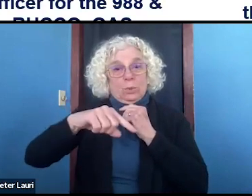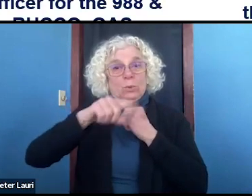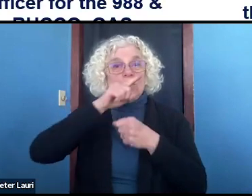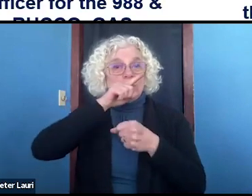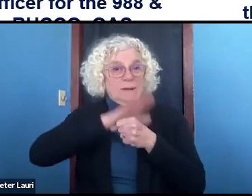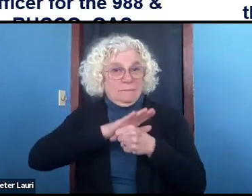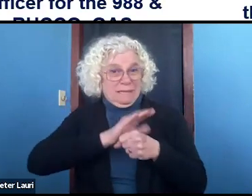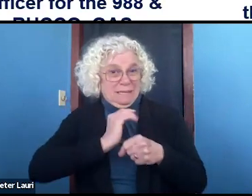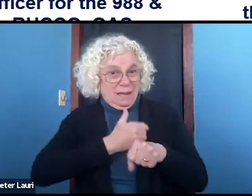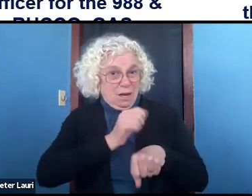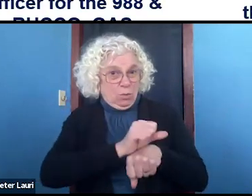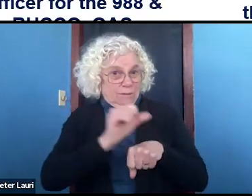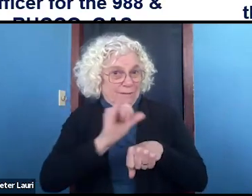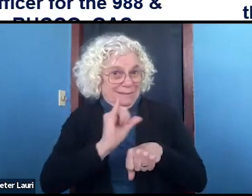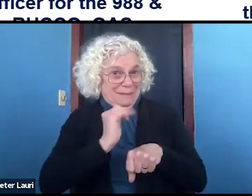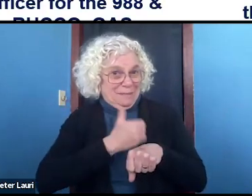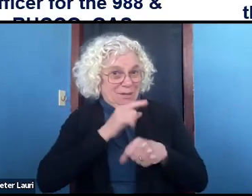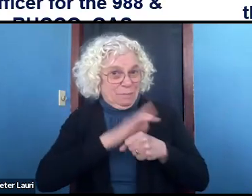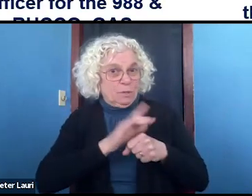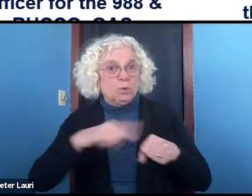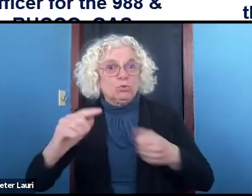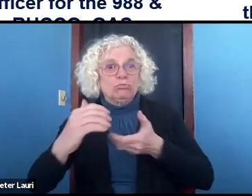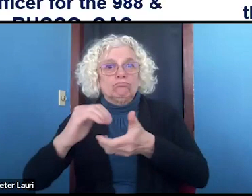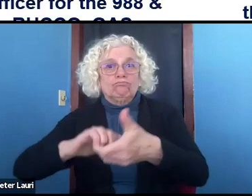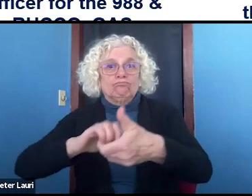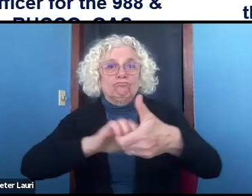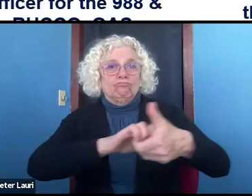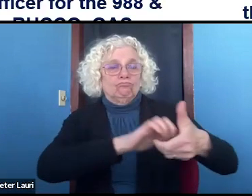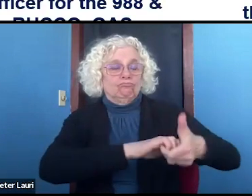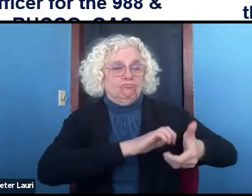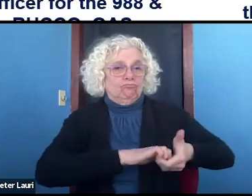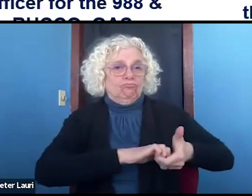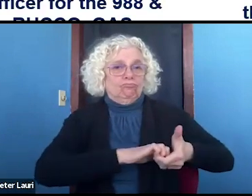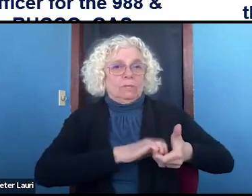just like we are to join us in this journey of realigning, recreating,